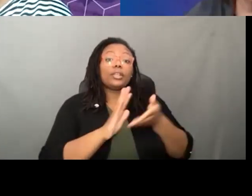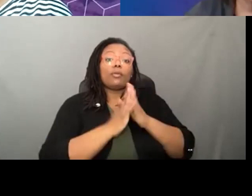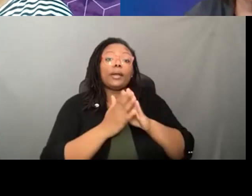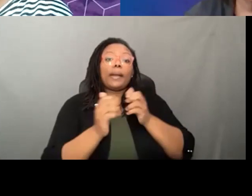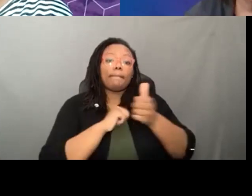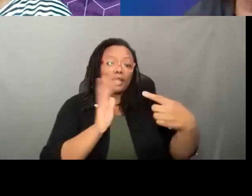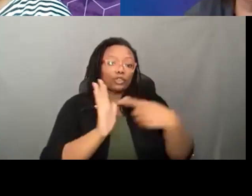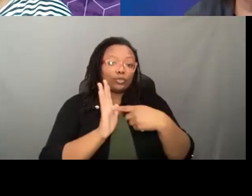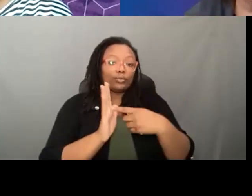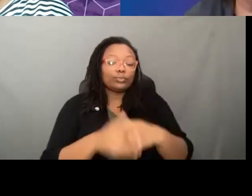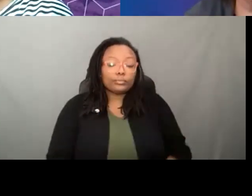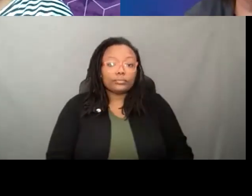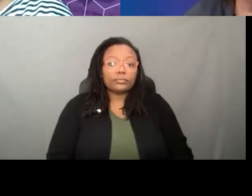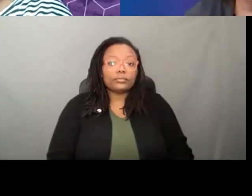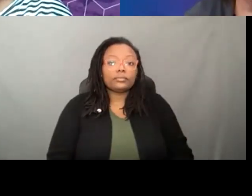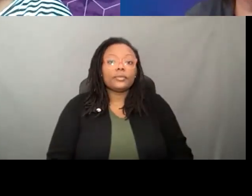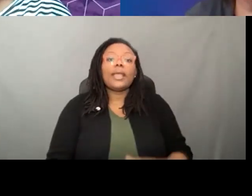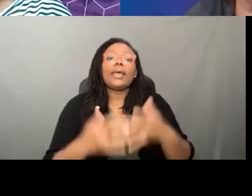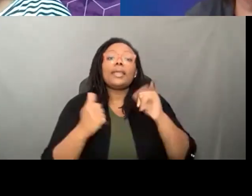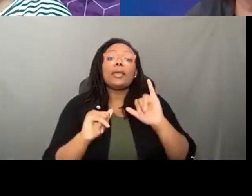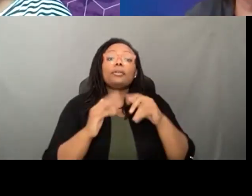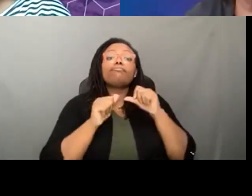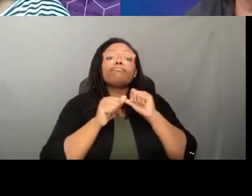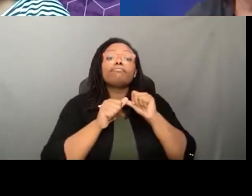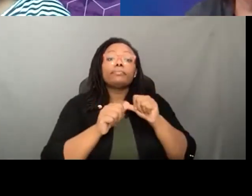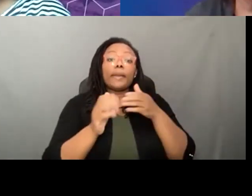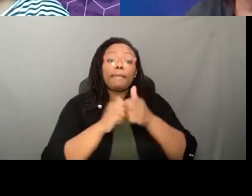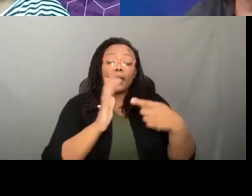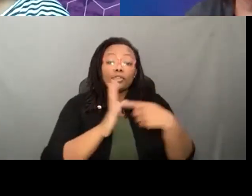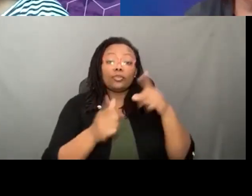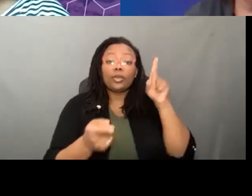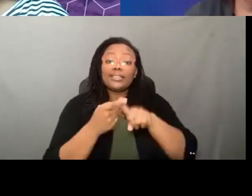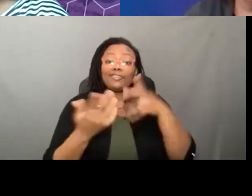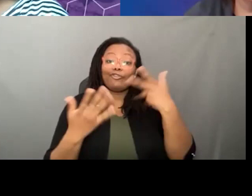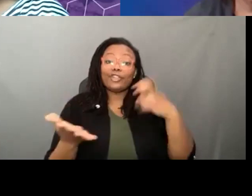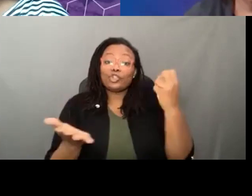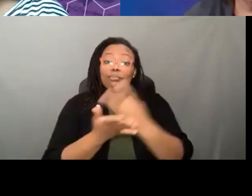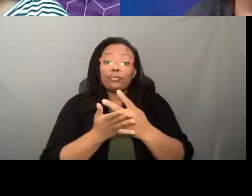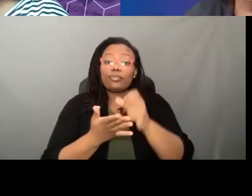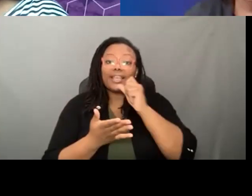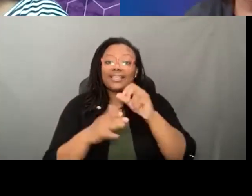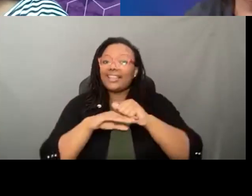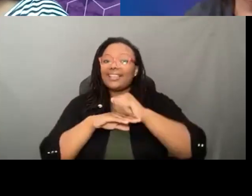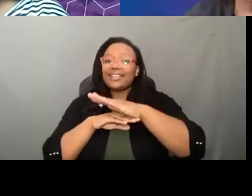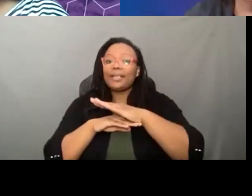And they remain overdue, again, until they are approved. It's not to submission. It's the approval.